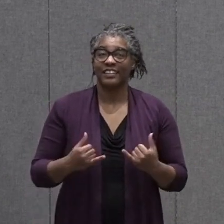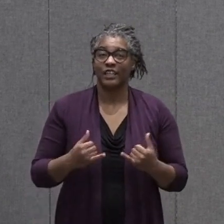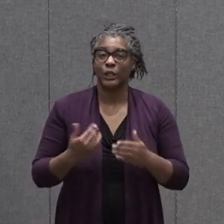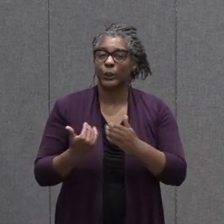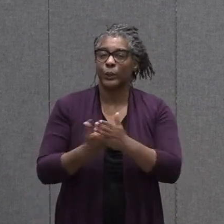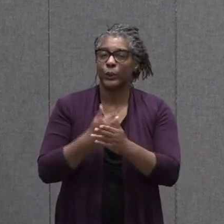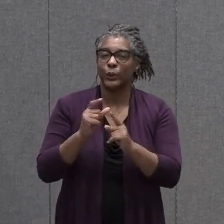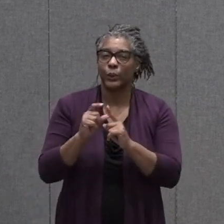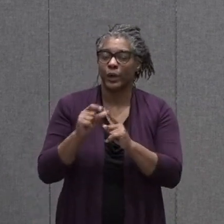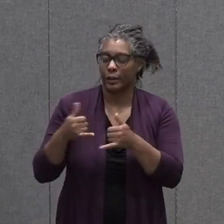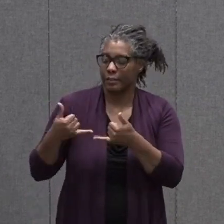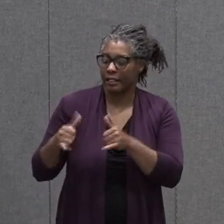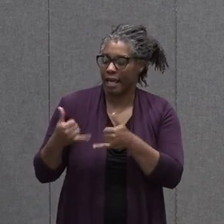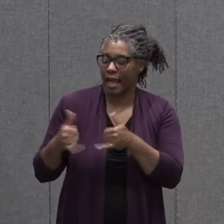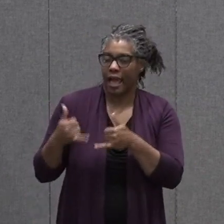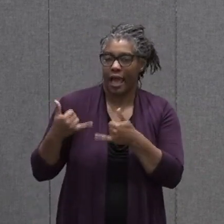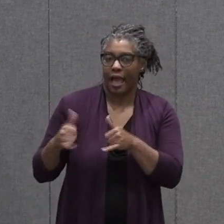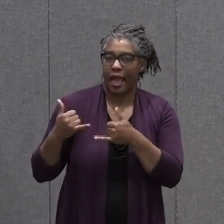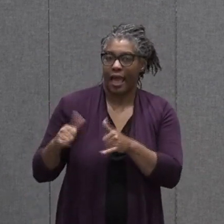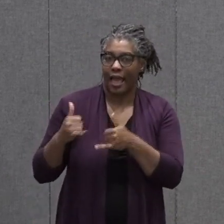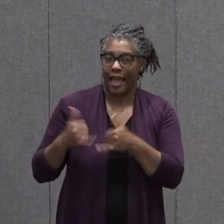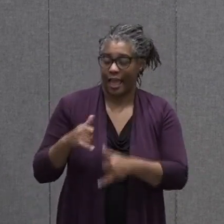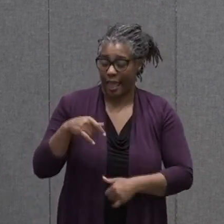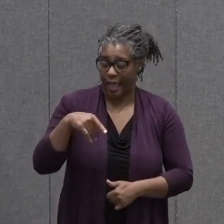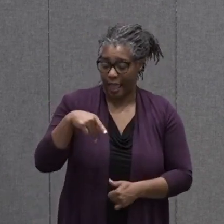P-L-A-Y.